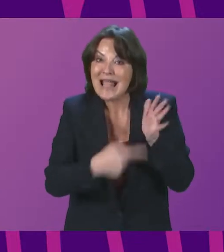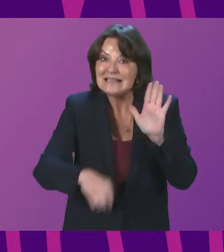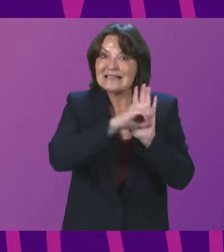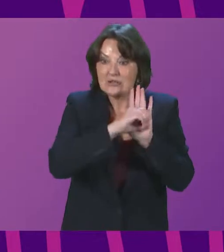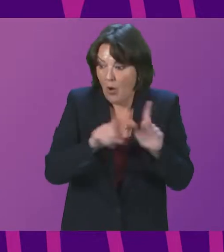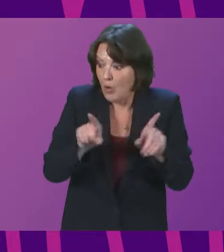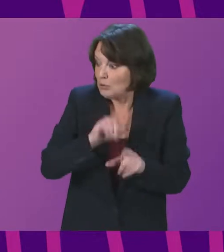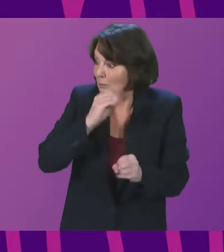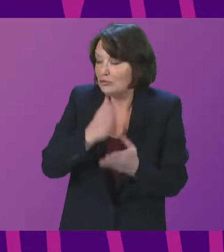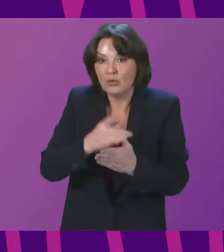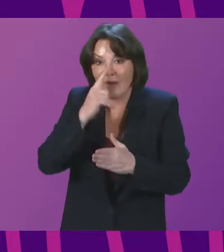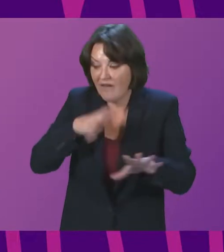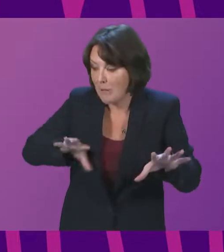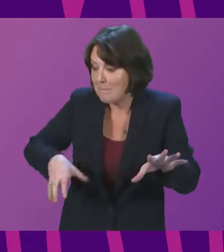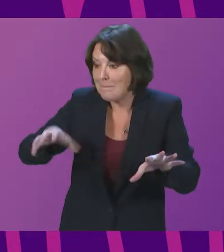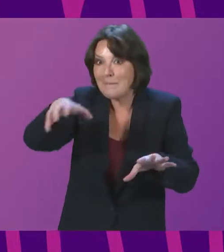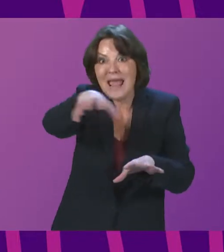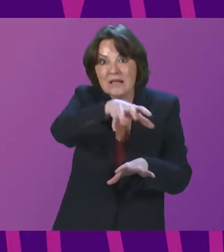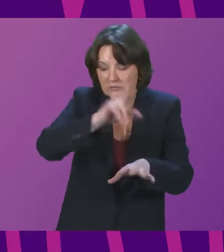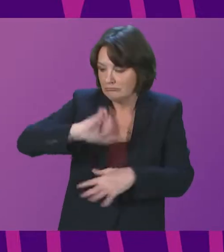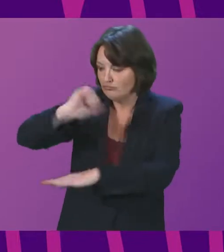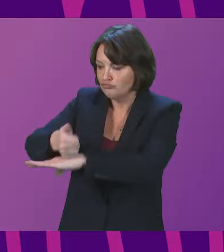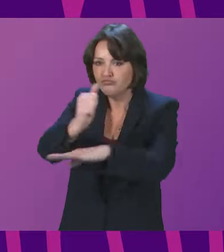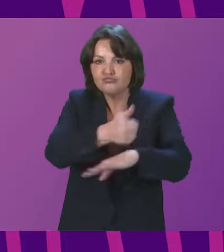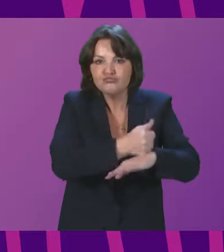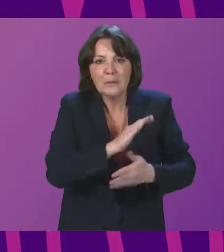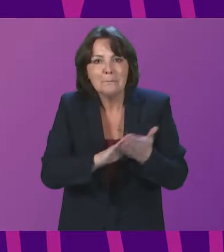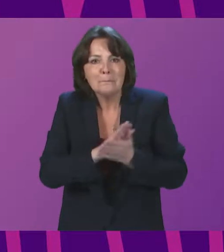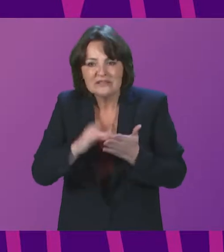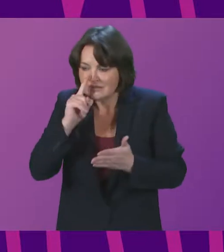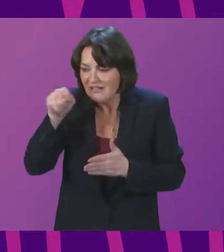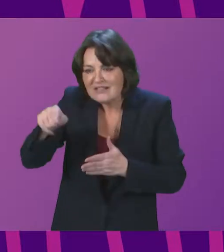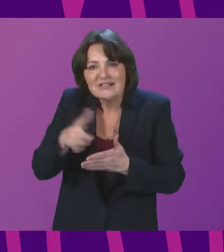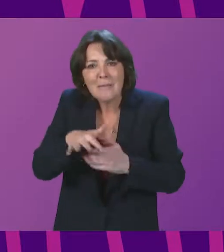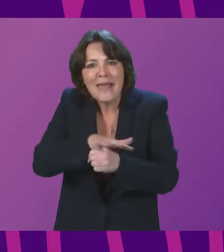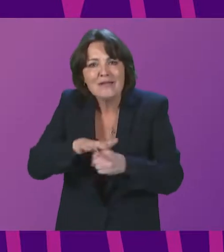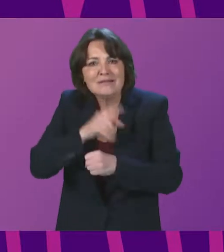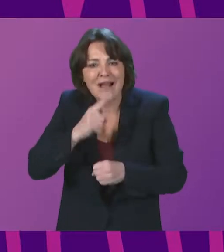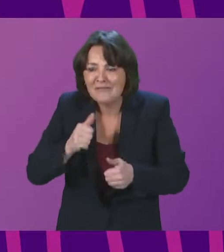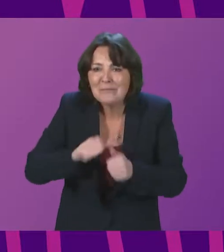development to help some parts of the country to have better and faster economic growth.